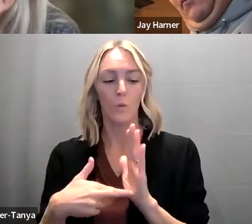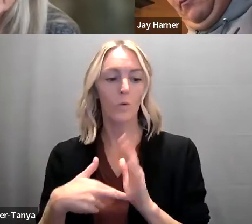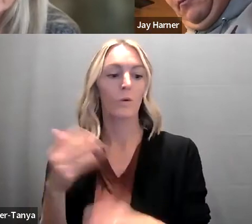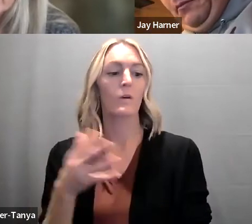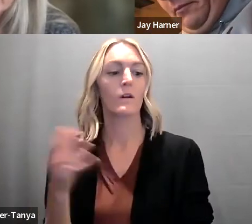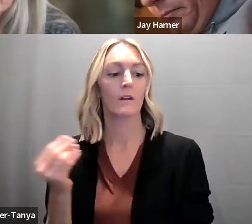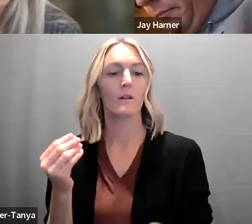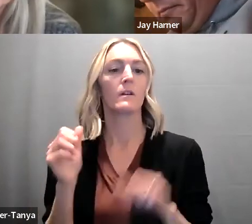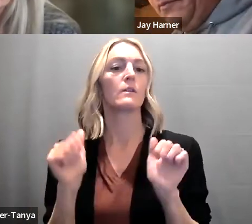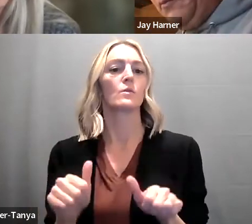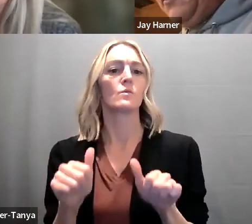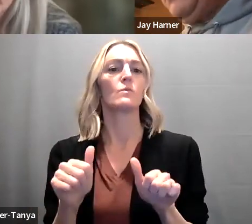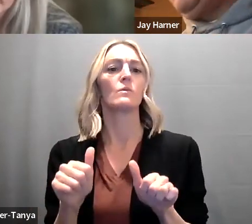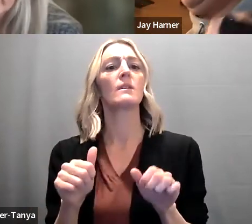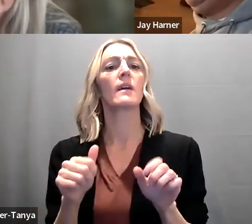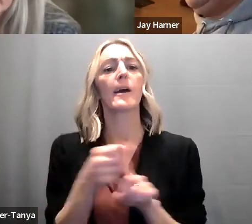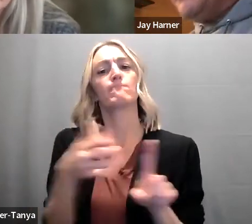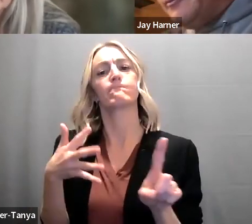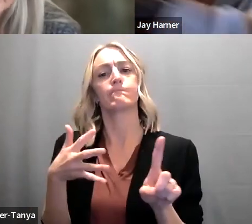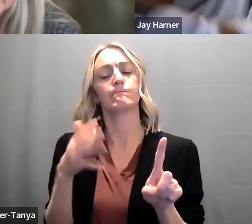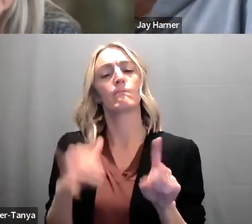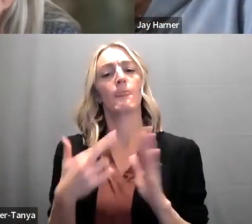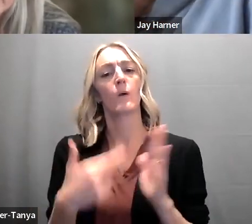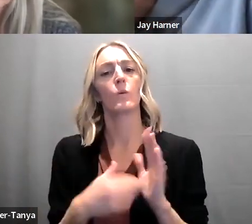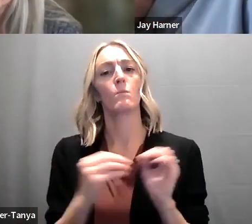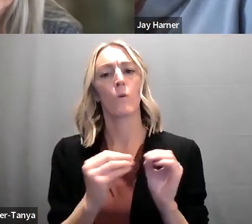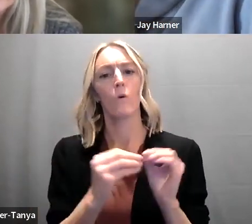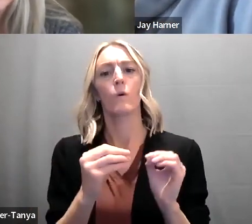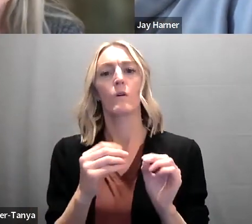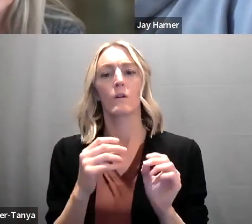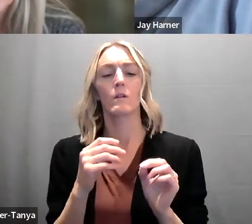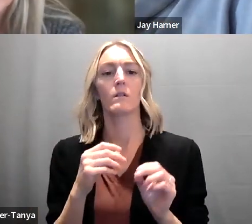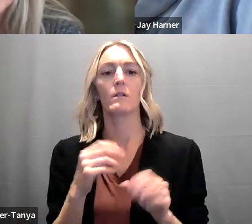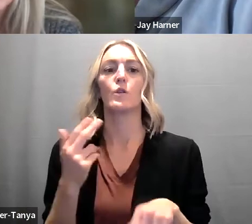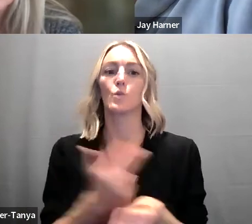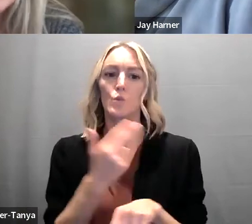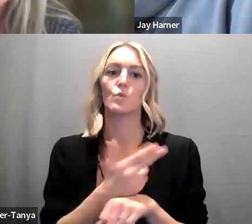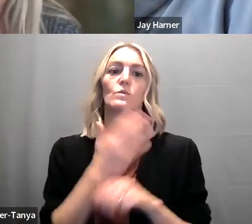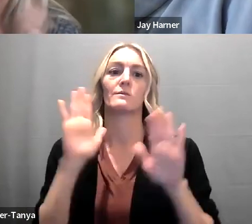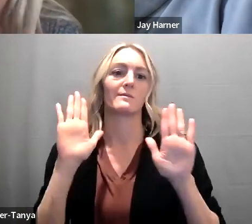into the rule a little bit more in the development of the CIL and use it a really great, the